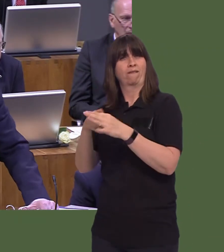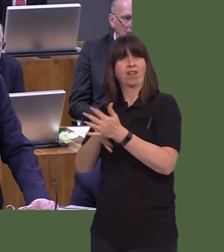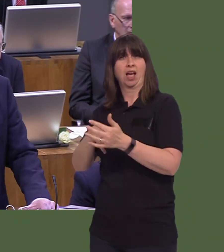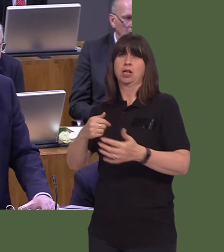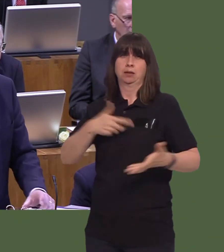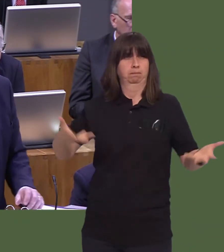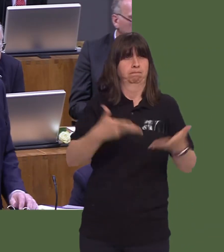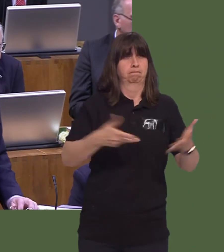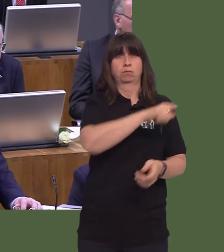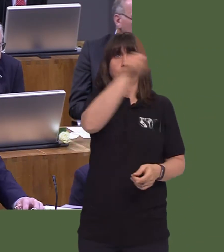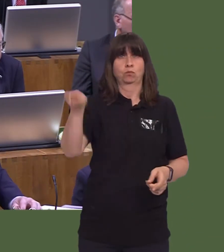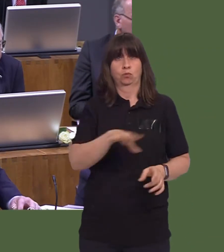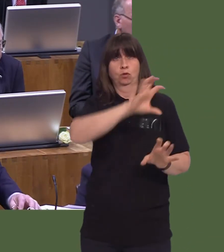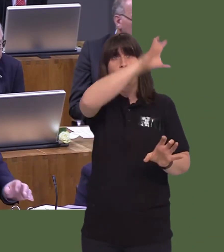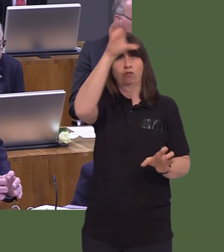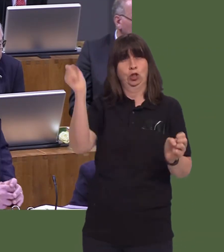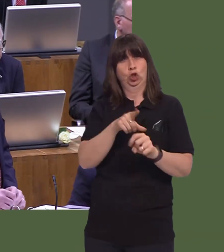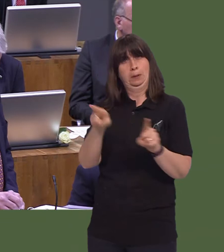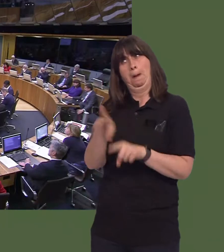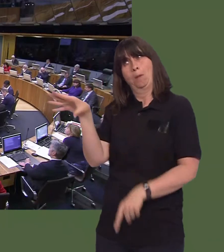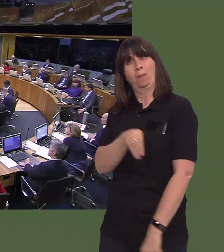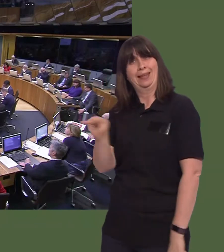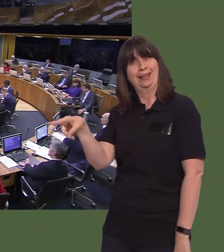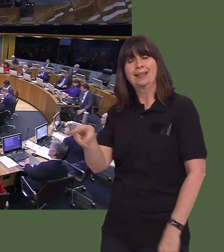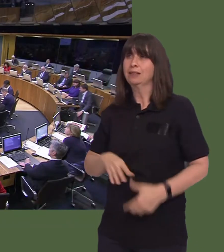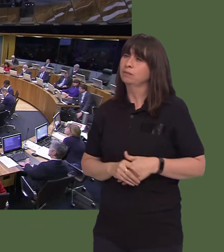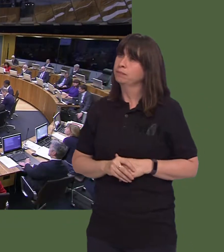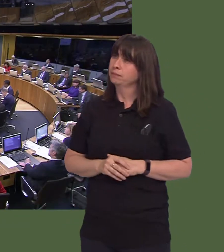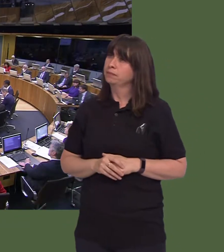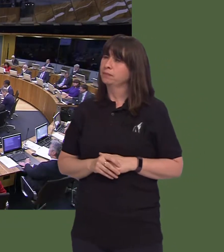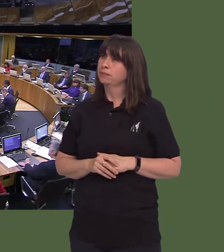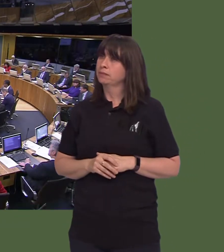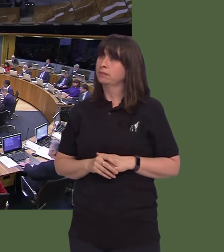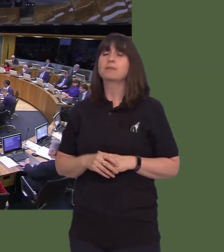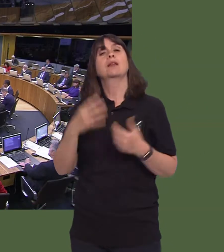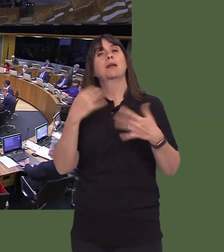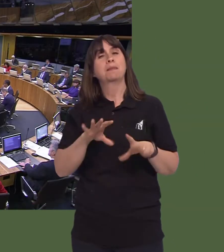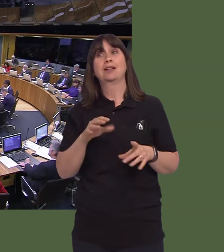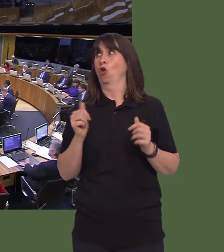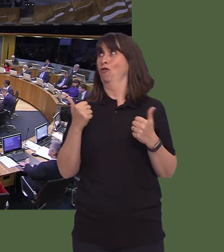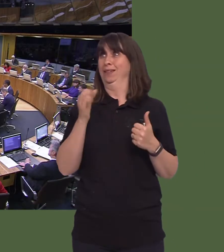Janet Finch-Saunders AM: It's a really good question that's been asked here today.